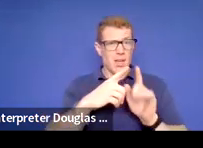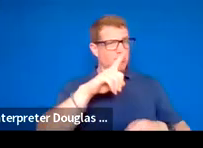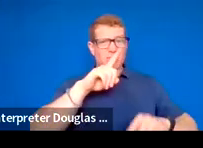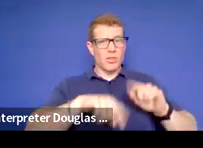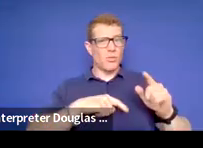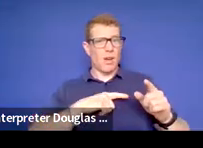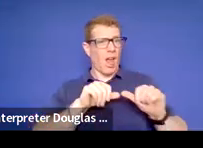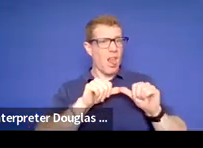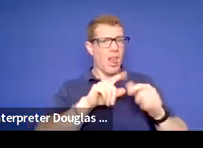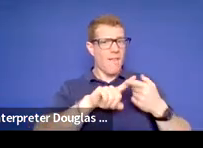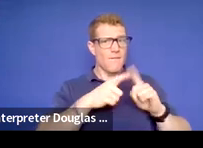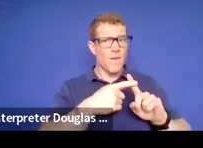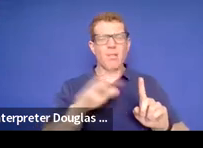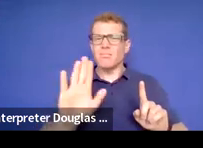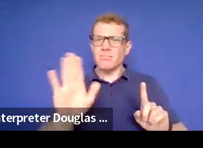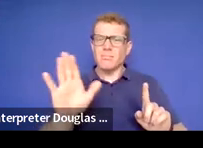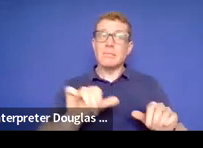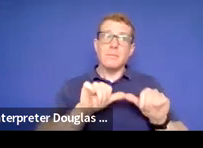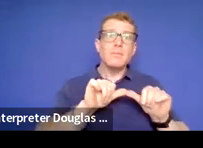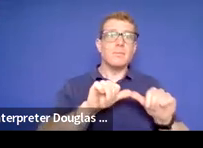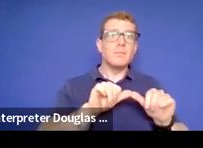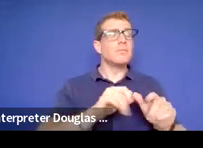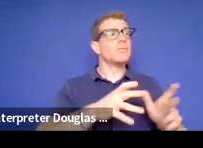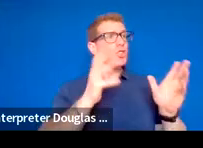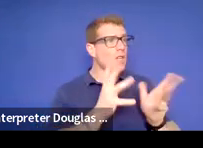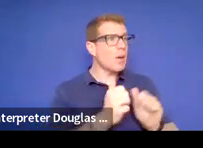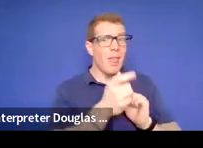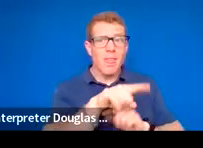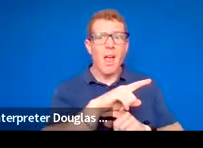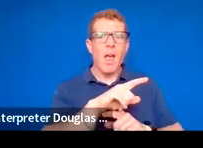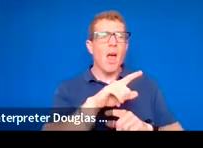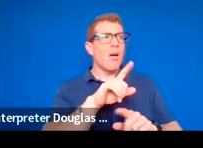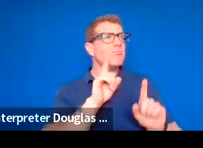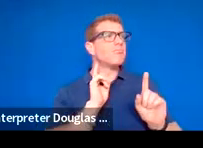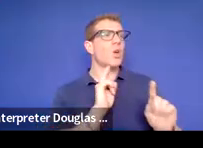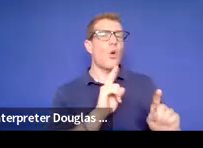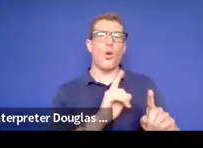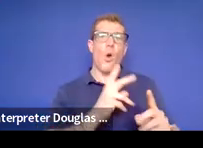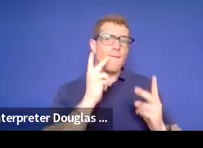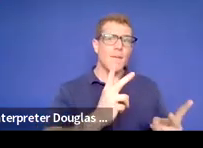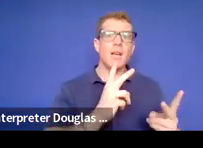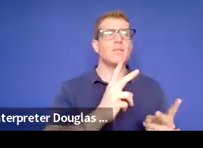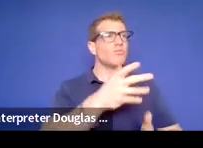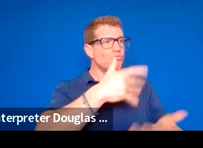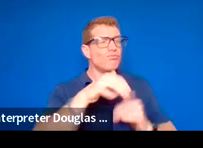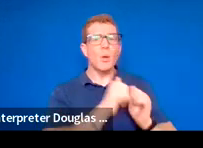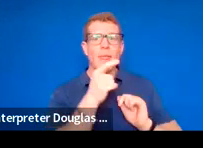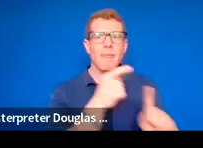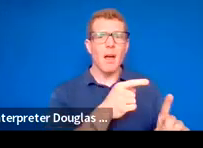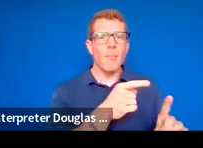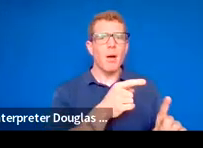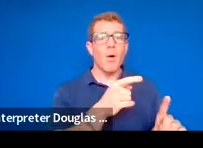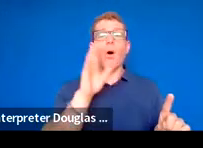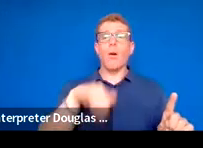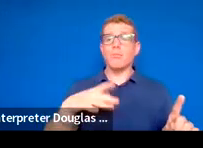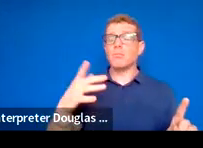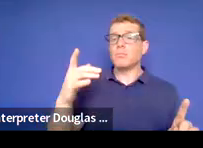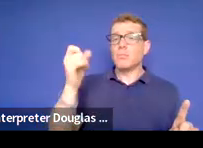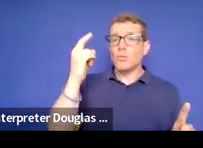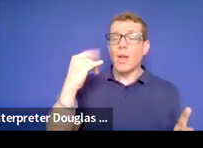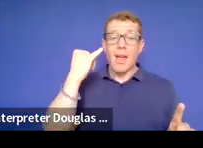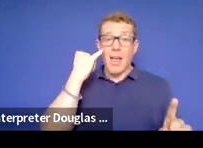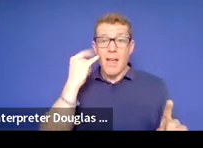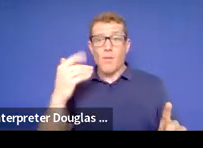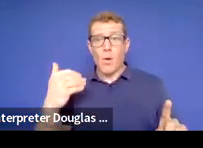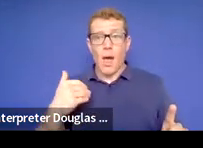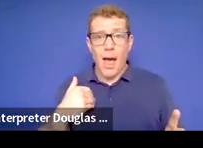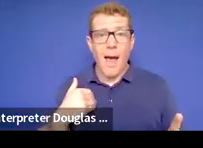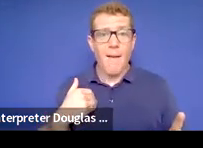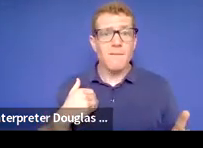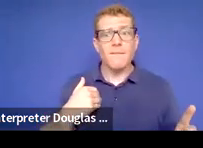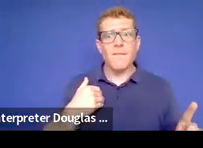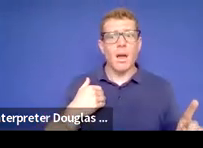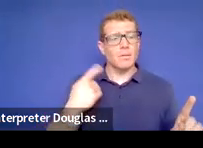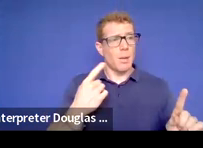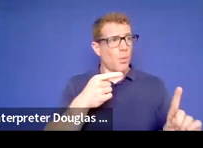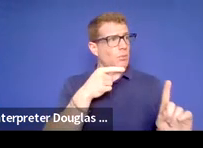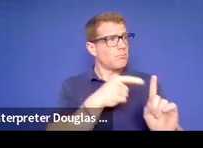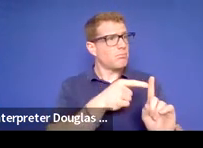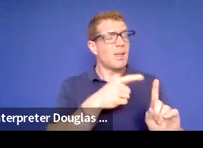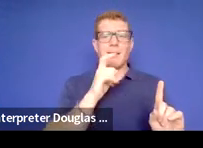Okay, make specific offers to help i'm gonna pick you up. I'm gonna drop off this specific ways and offers to help when you're working with someone with dementia.